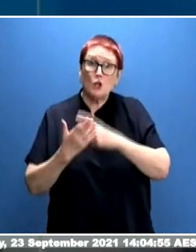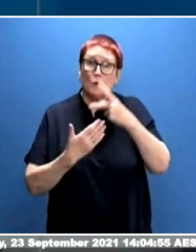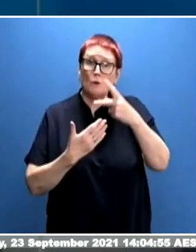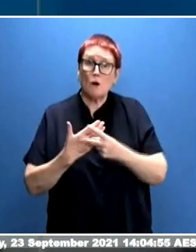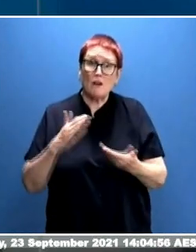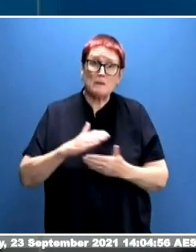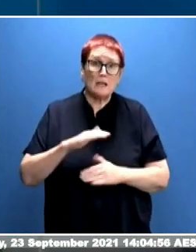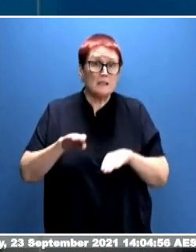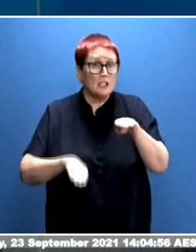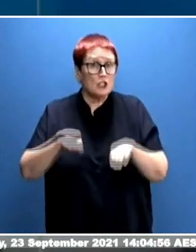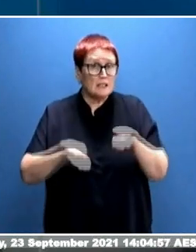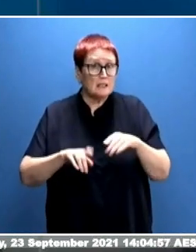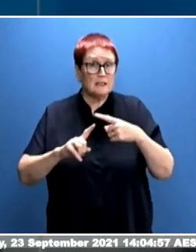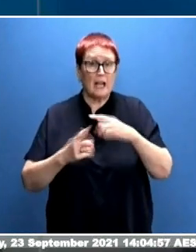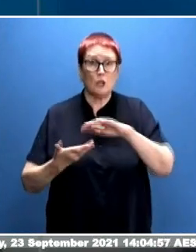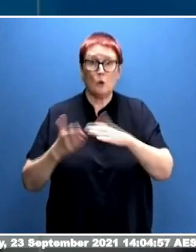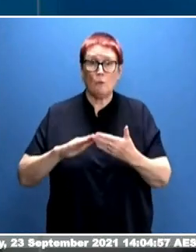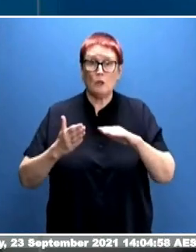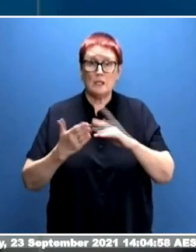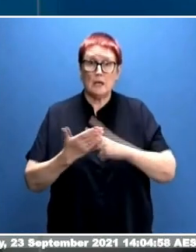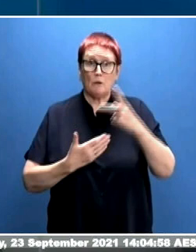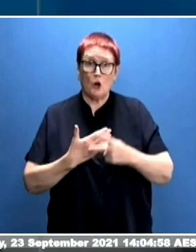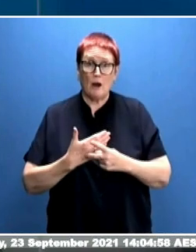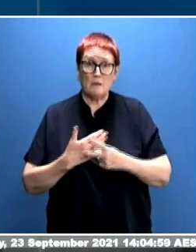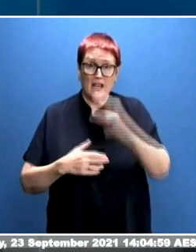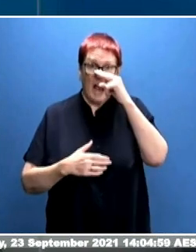community programs and youth detention.